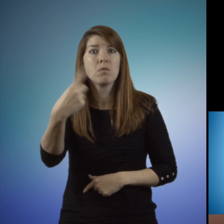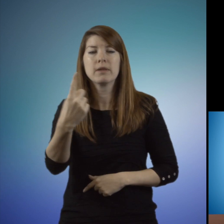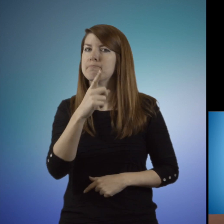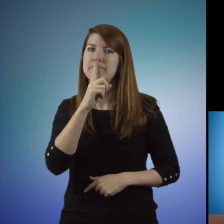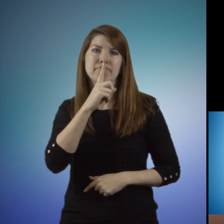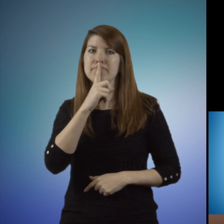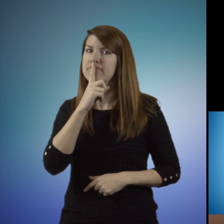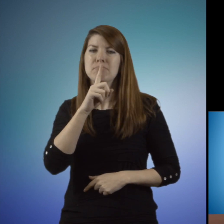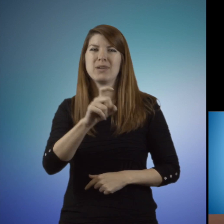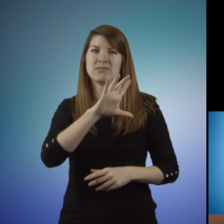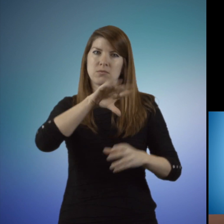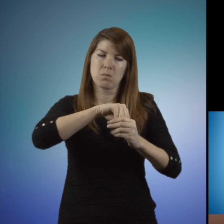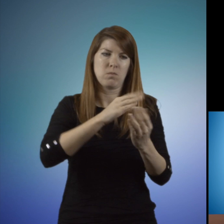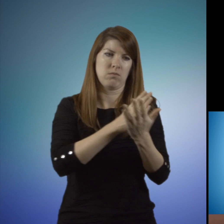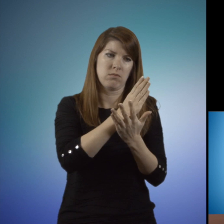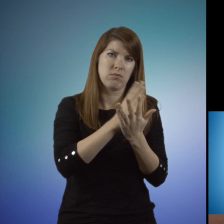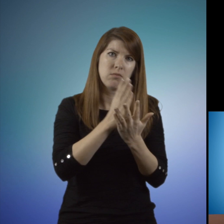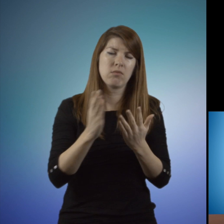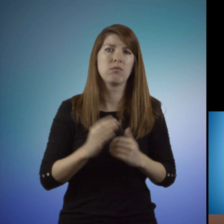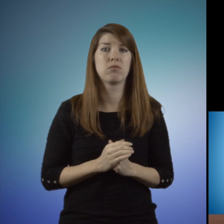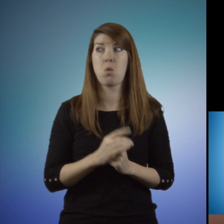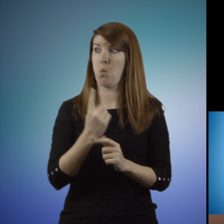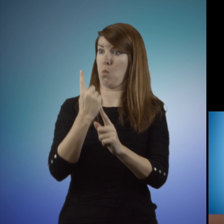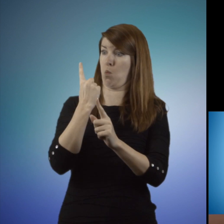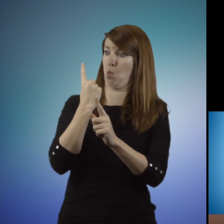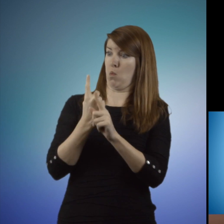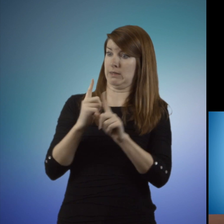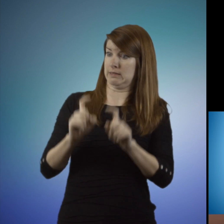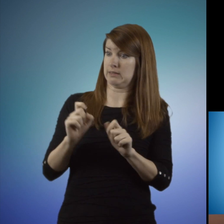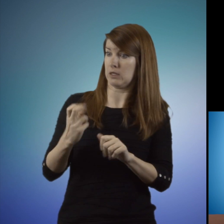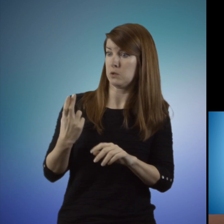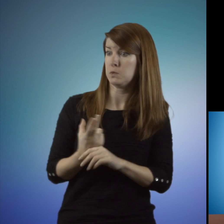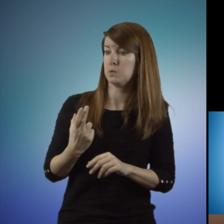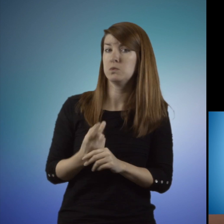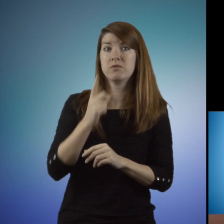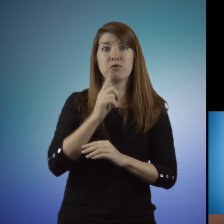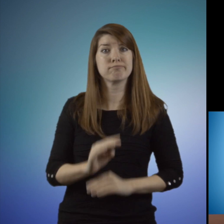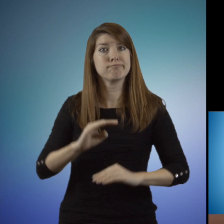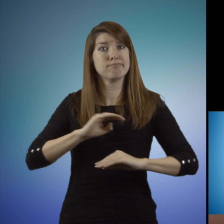No single procedure can be used as the only way that eligibility is established.